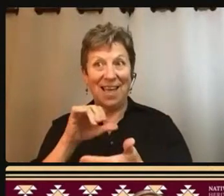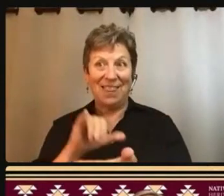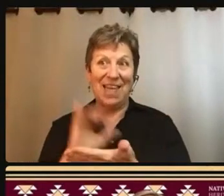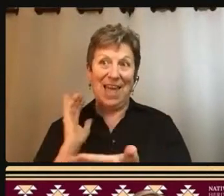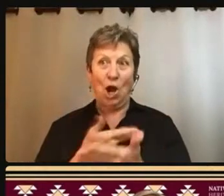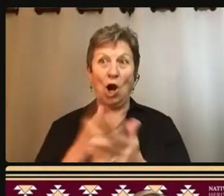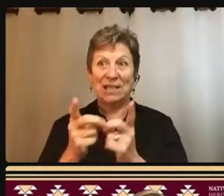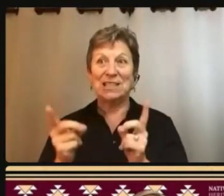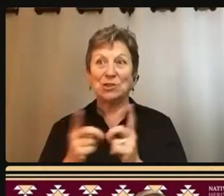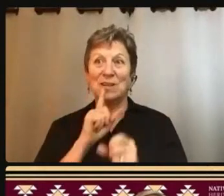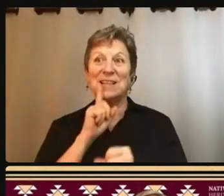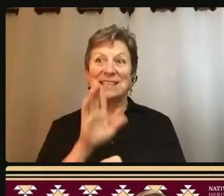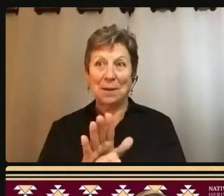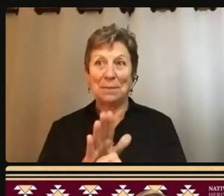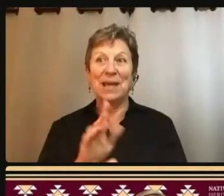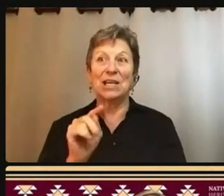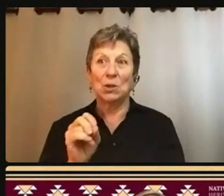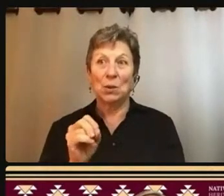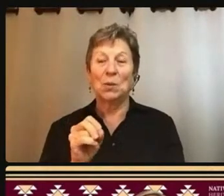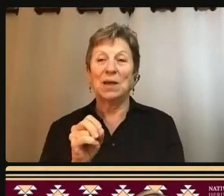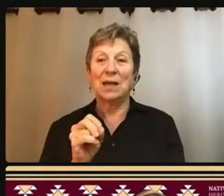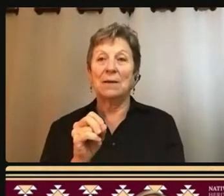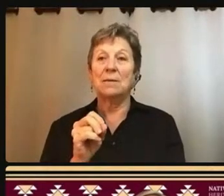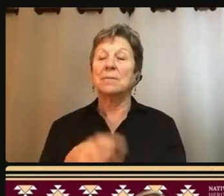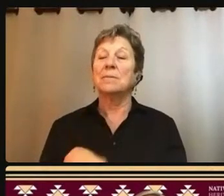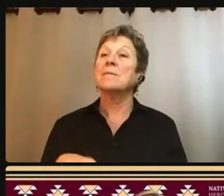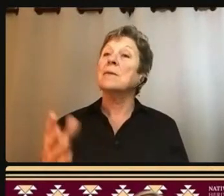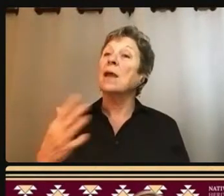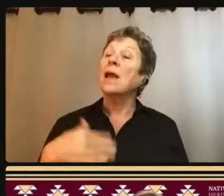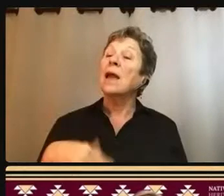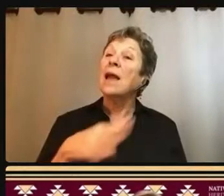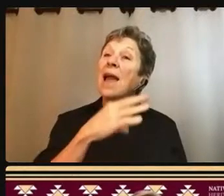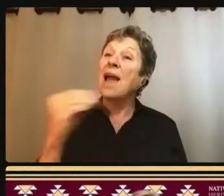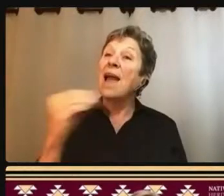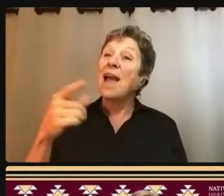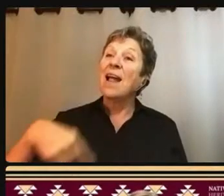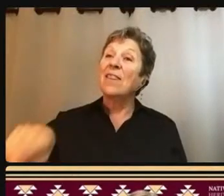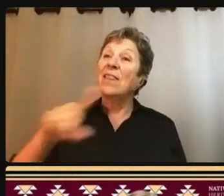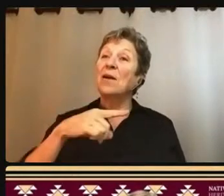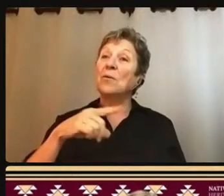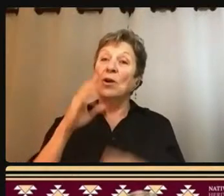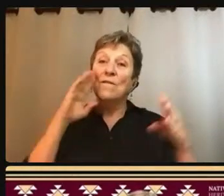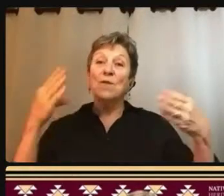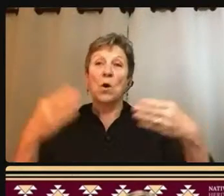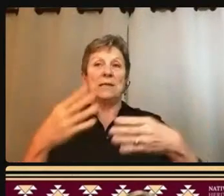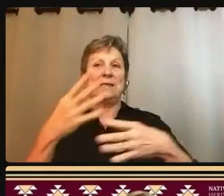COMMITMENT TO EQUITY INCLUSION